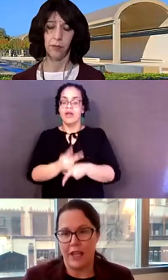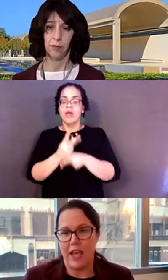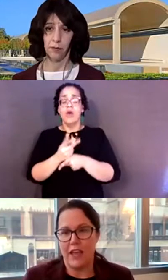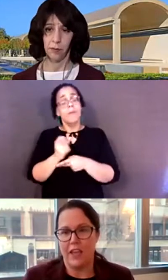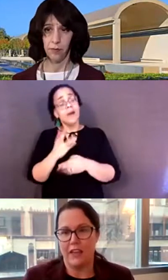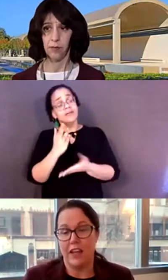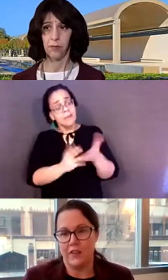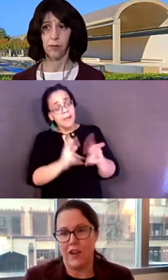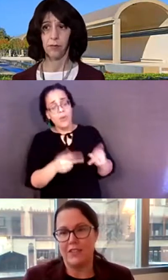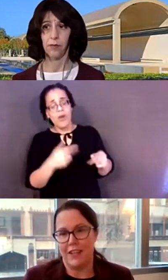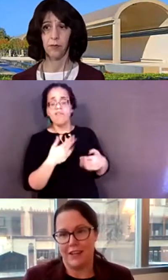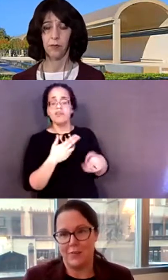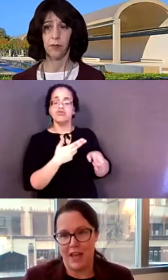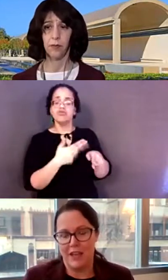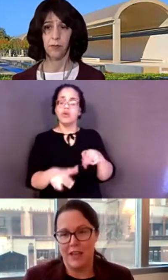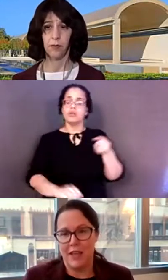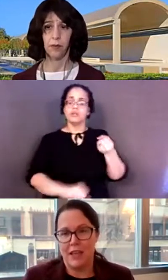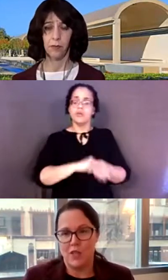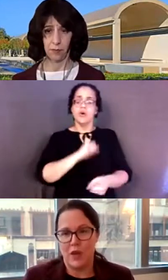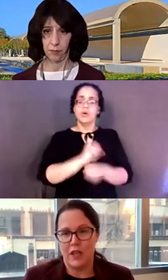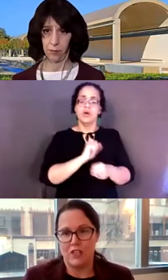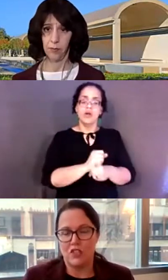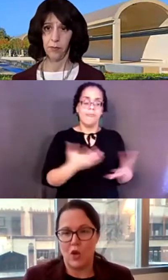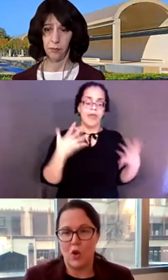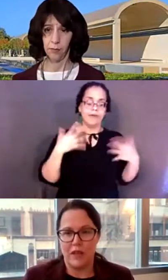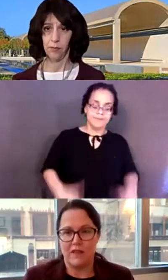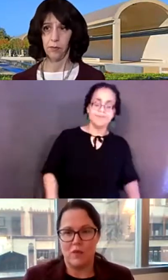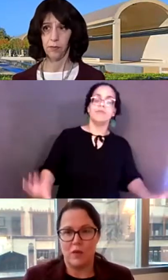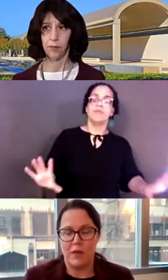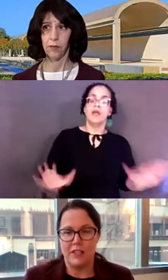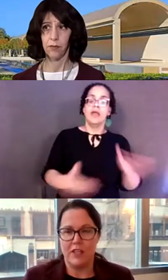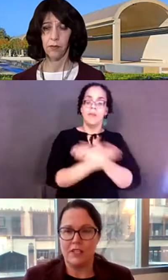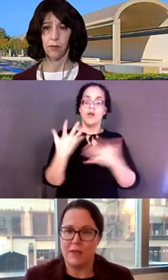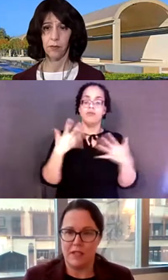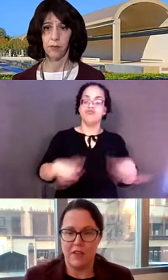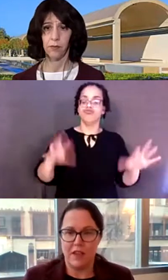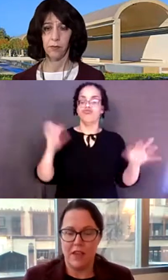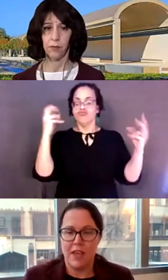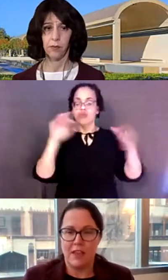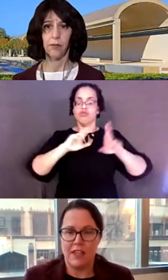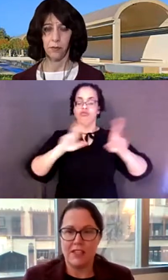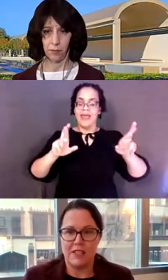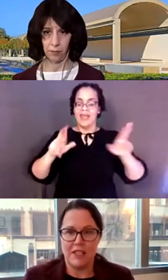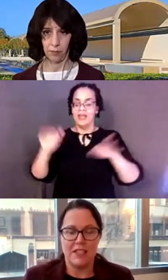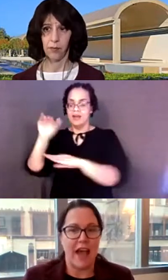and then getting undressed and getting to bed. And so it is so individual